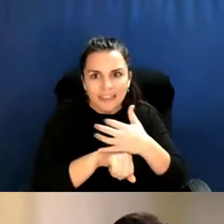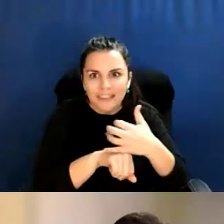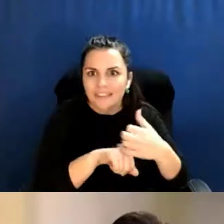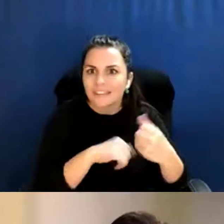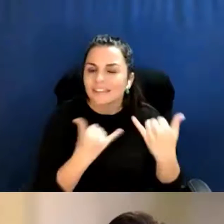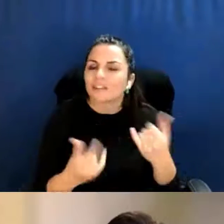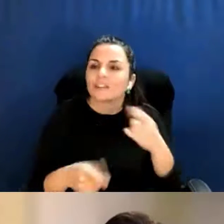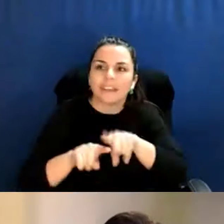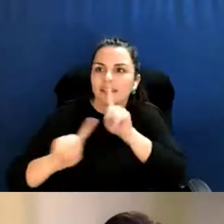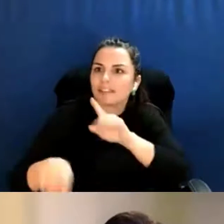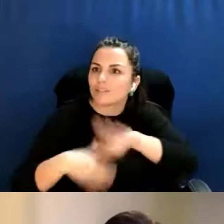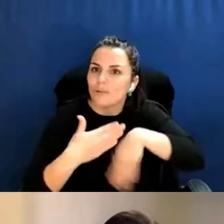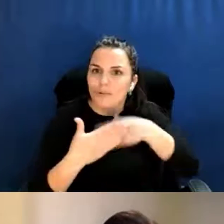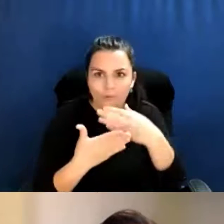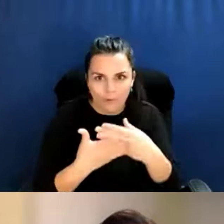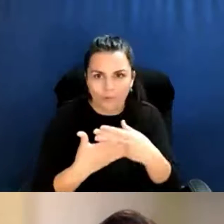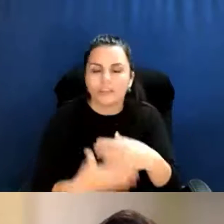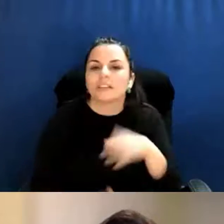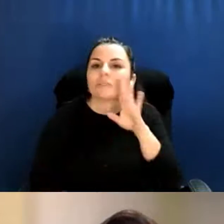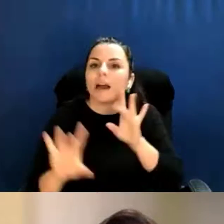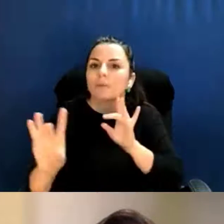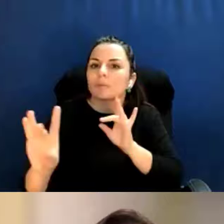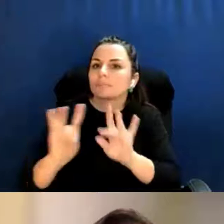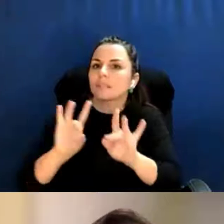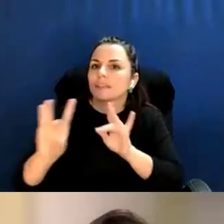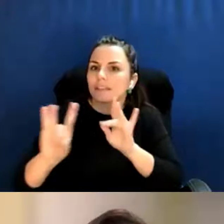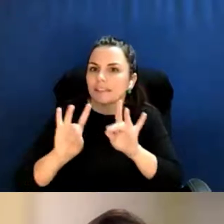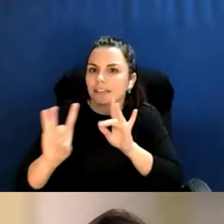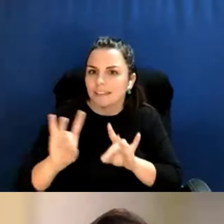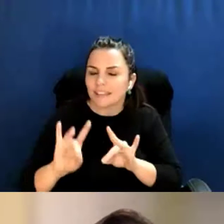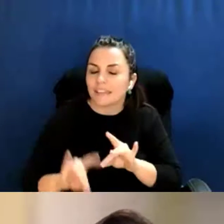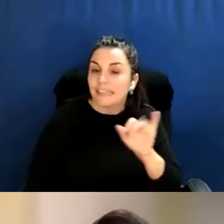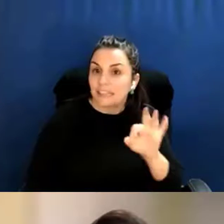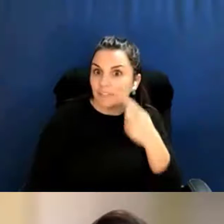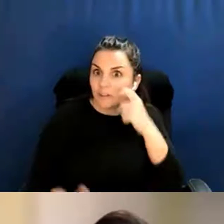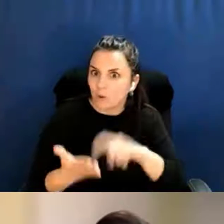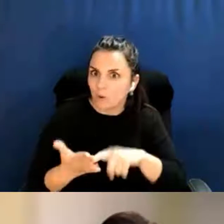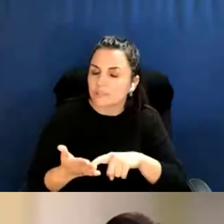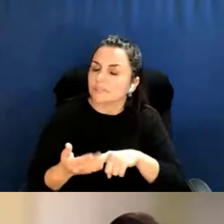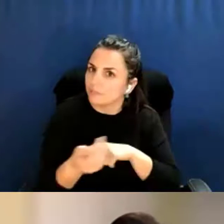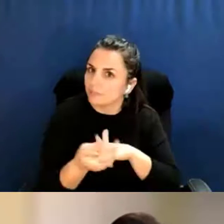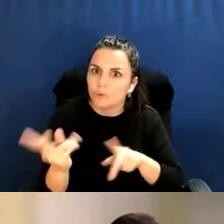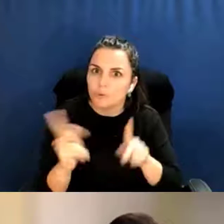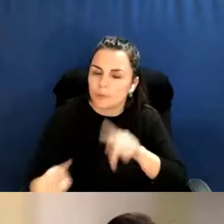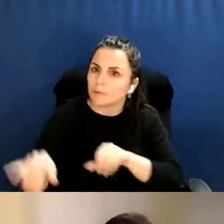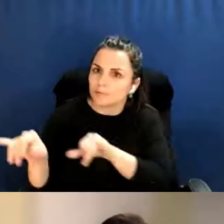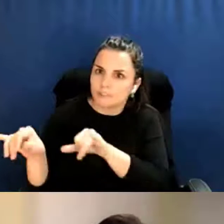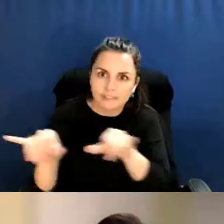So I'm going to pick out ones that are a theme that we've had more that one question on it.